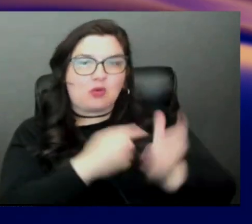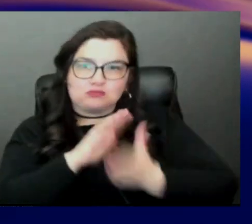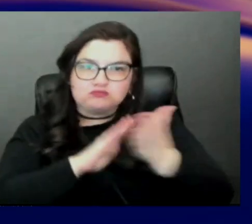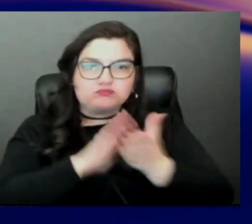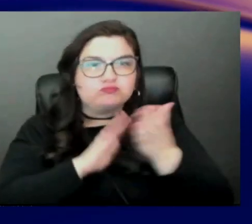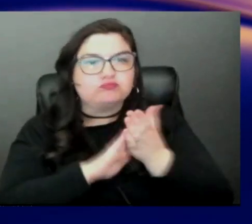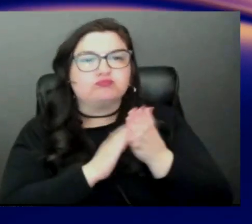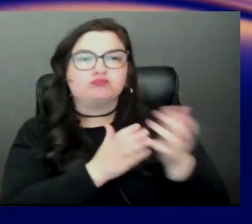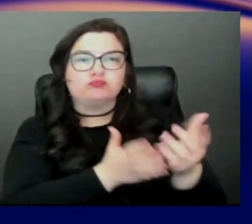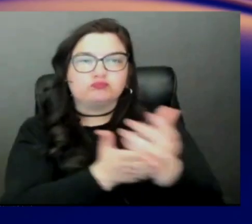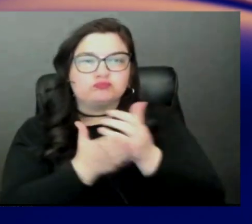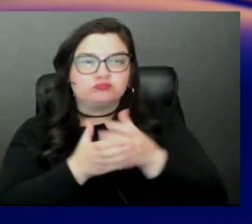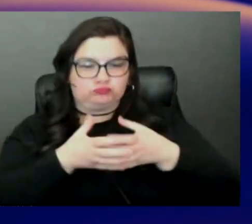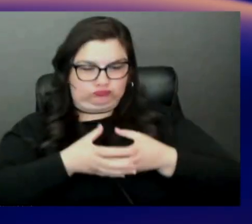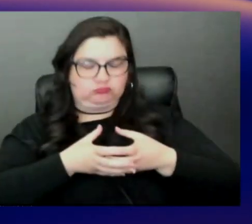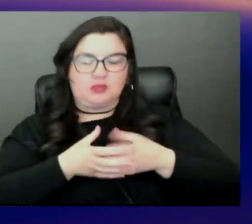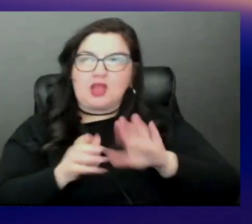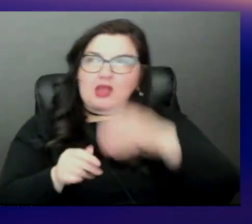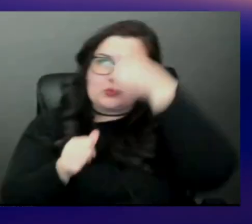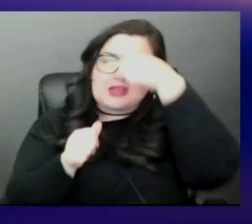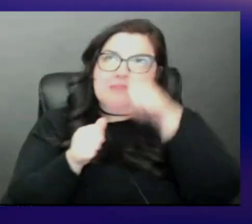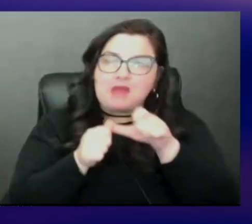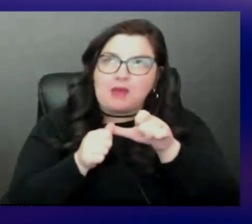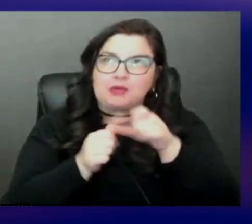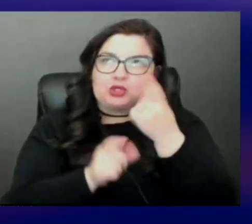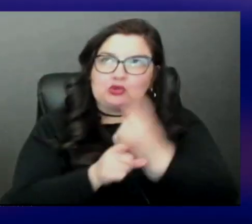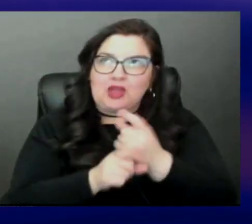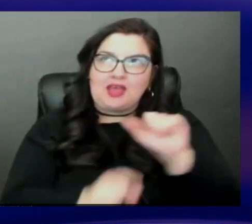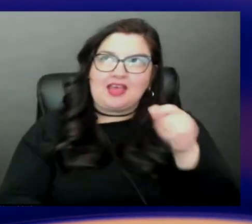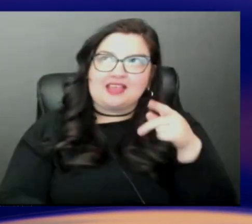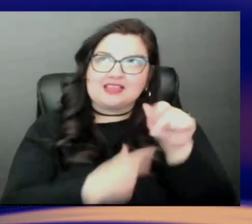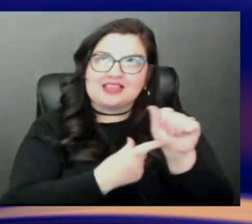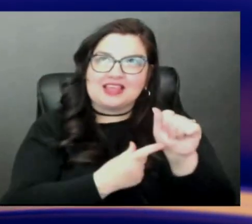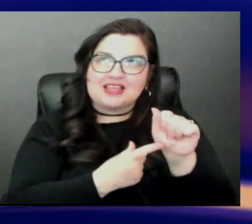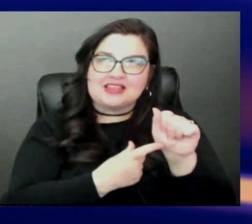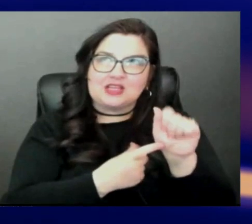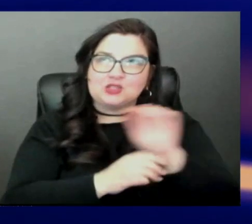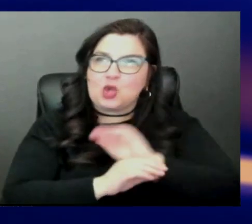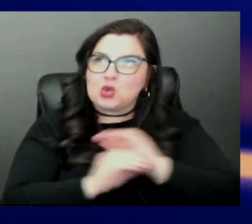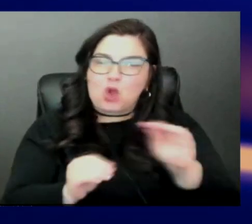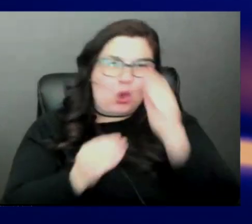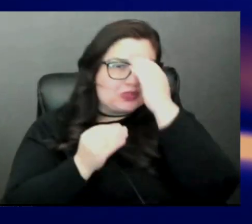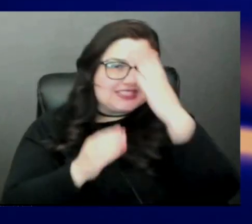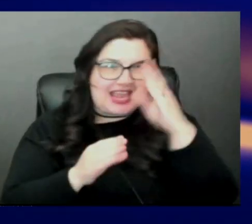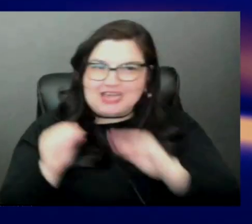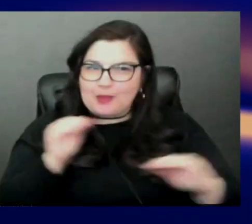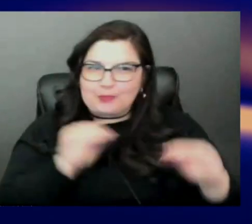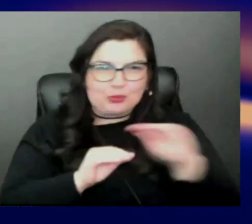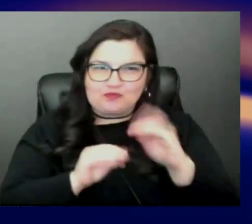if I remember correctly about Athena though is that there is no data movement, right? The data stays where it is.